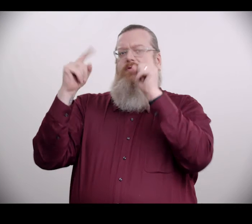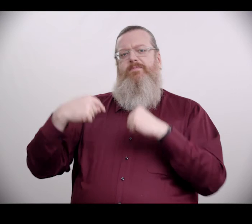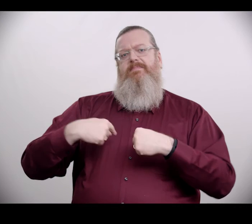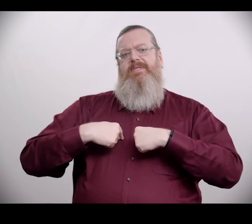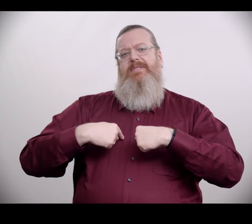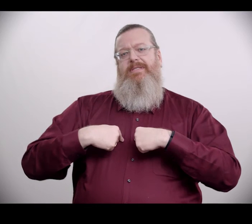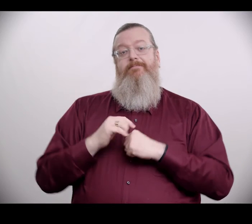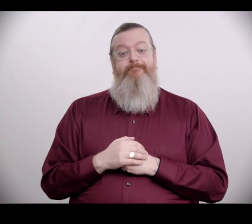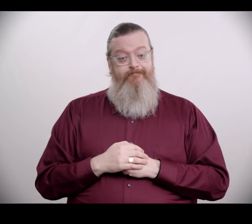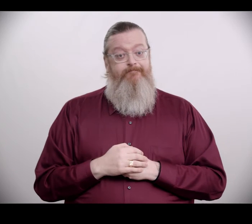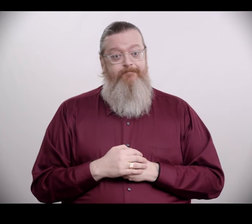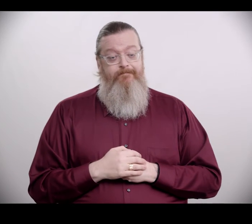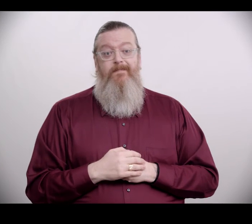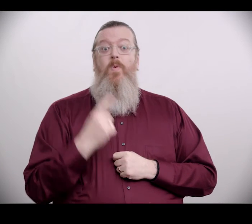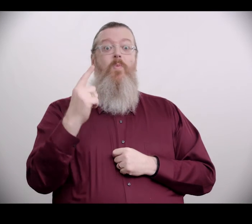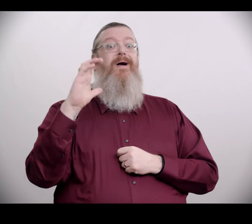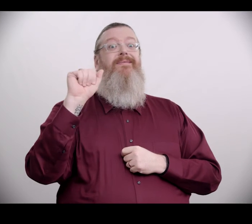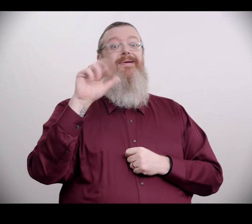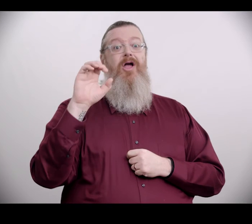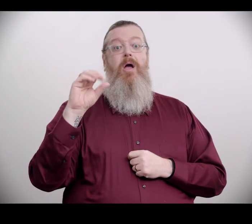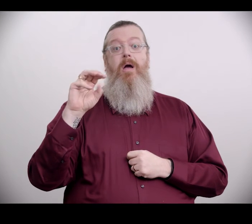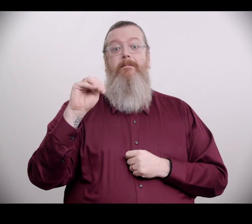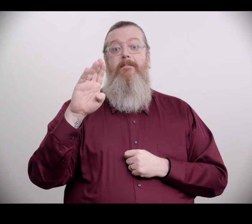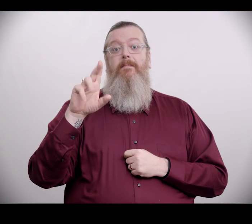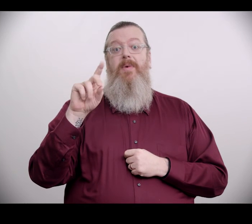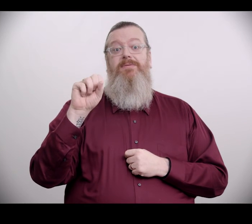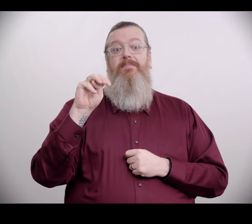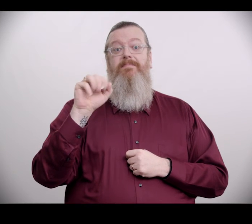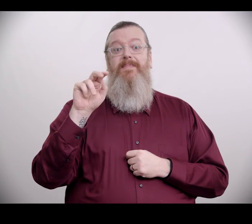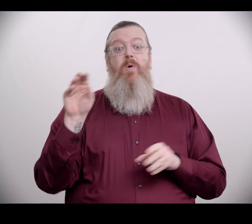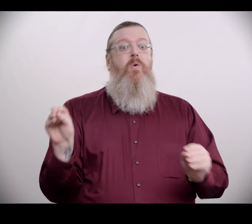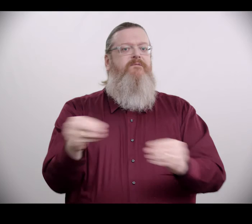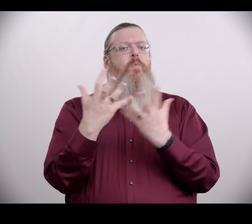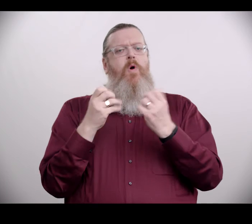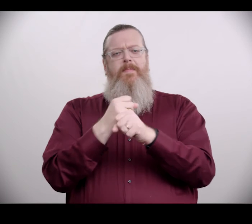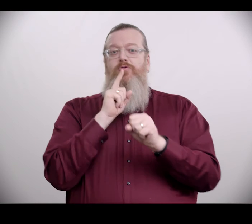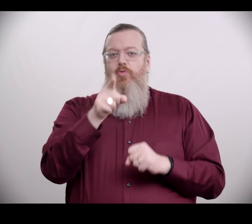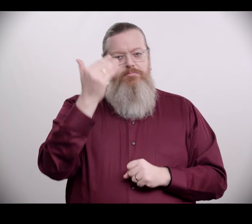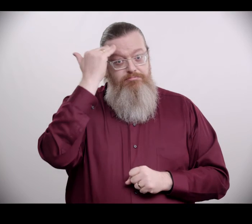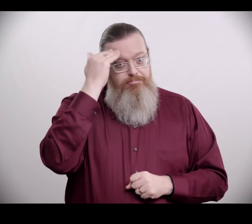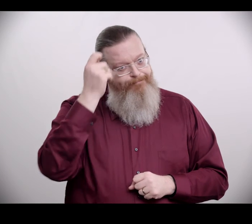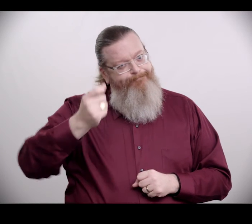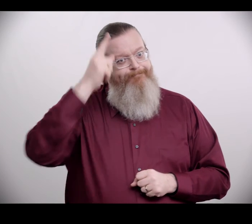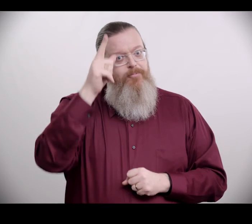The One Care Ombudsman’s Office wants to make sure that you know your rights.